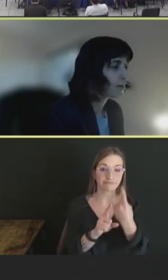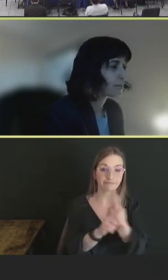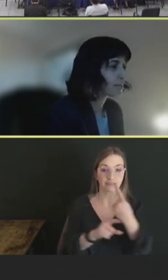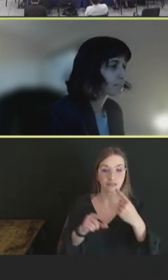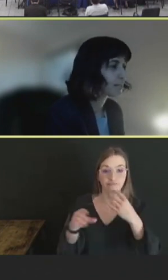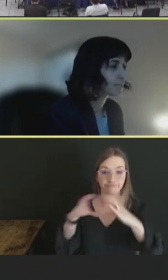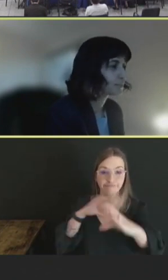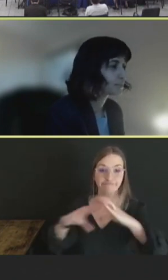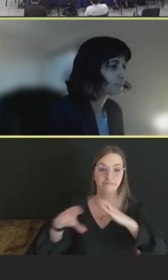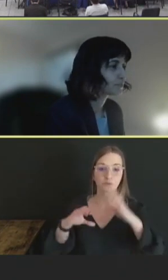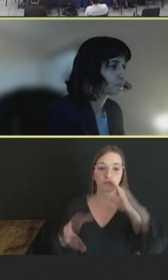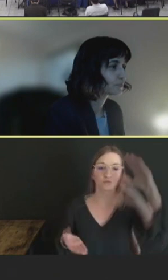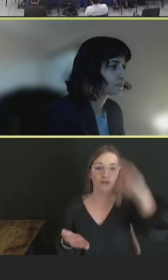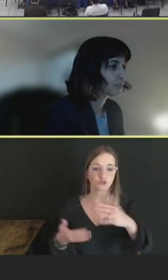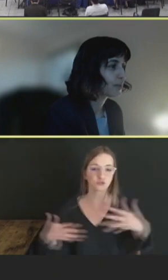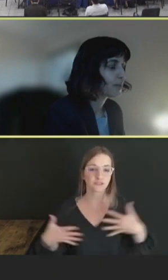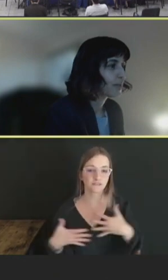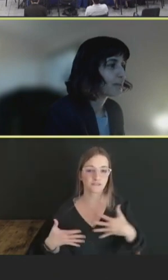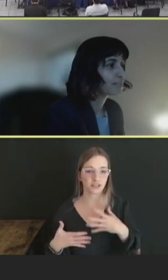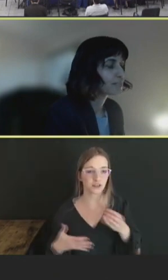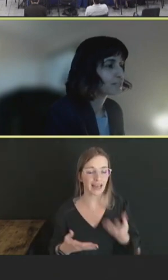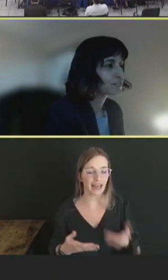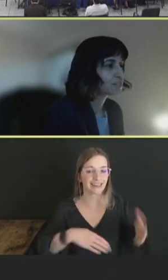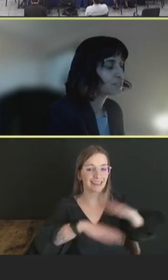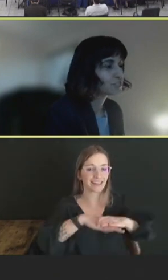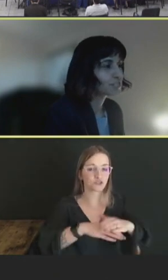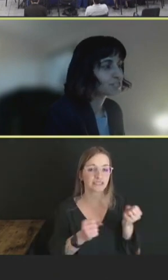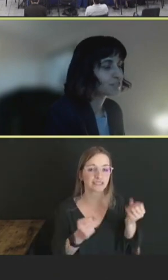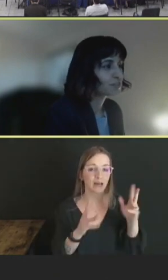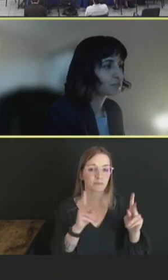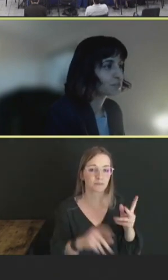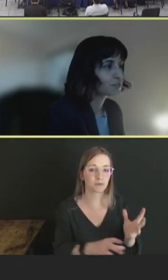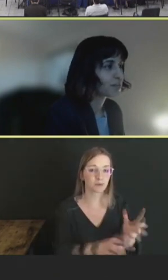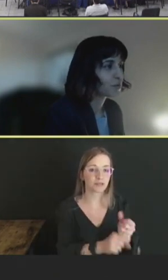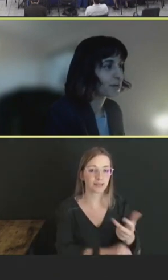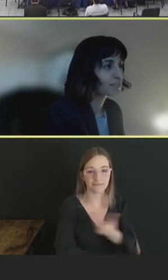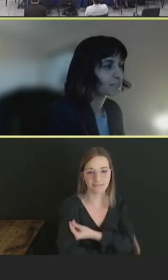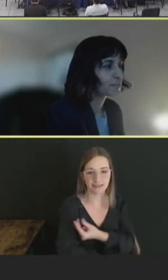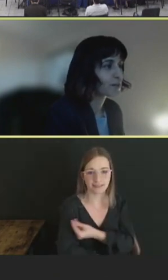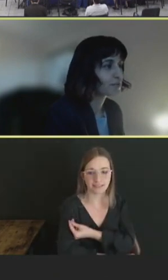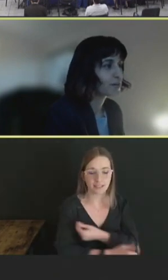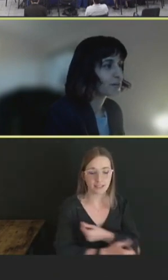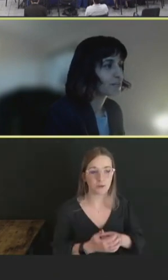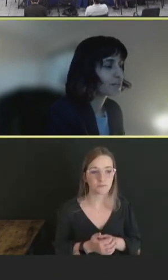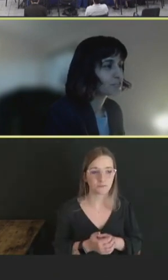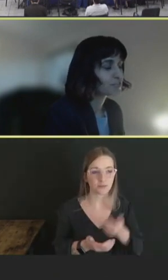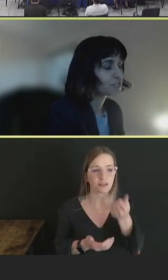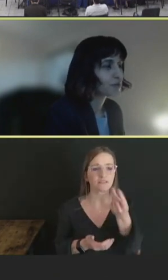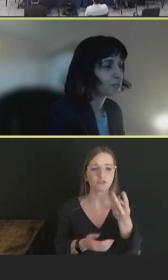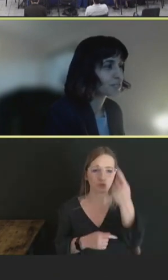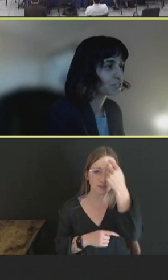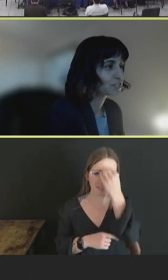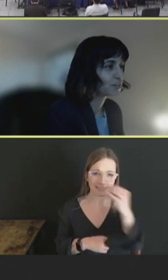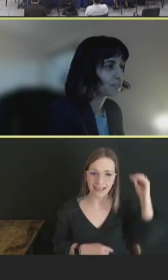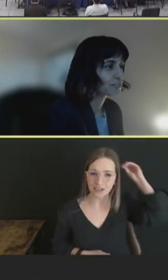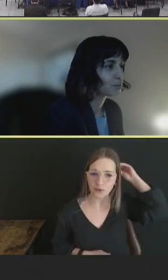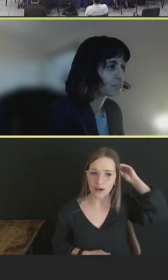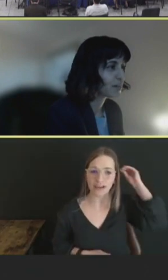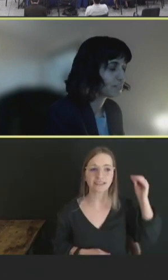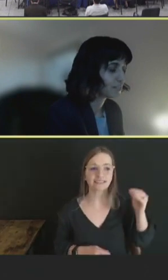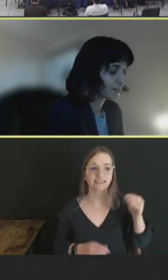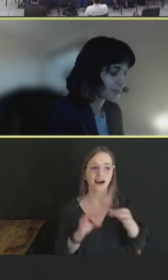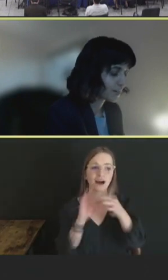Next slide. And this is just a few takeaways about the issues of public concern in this COVID-19 era.